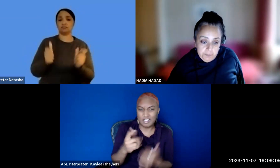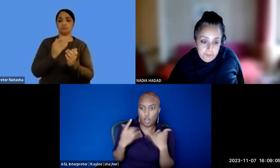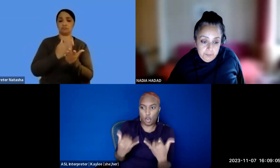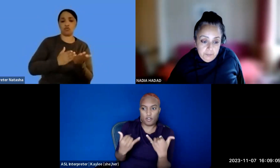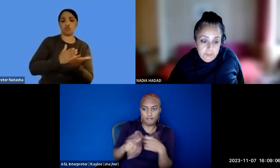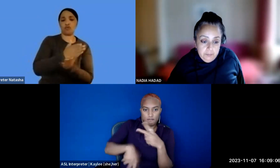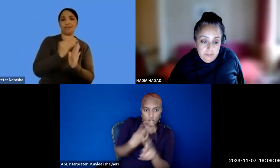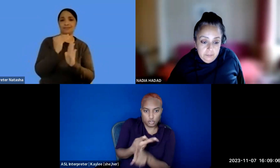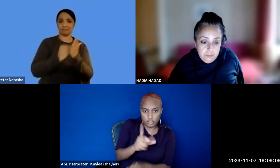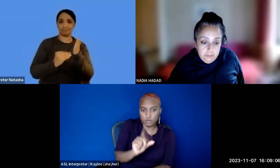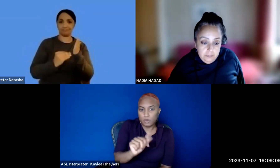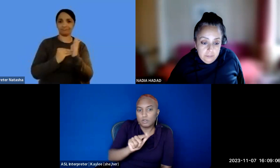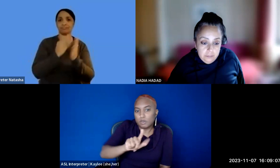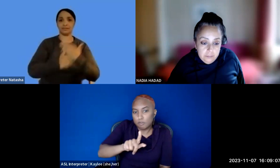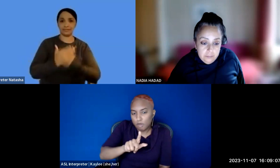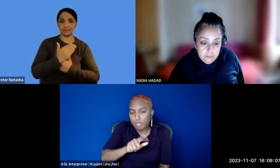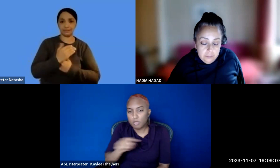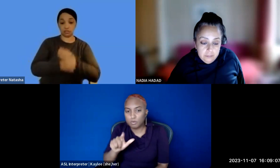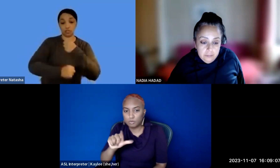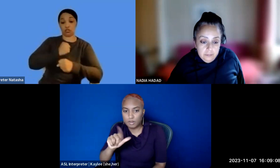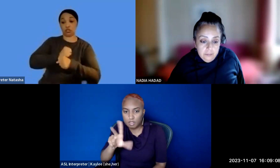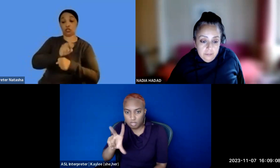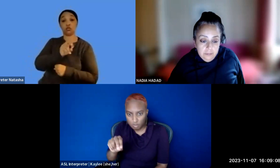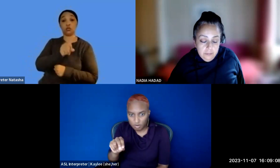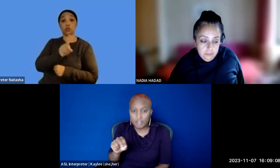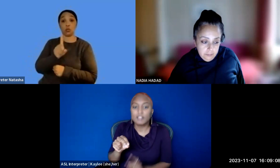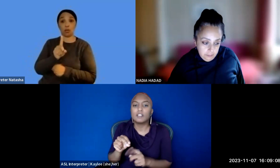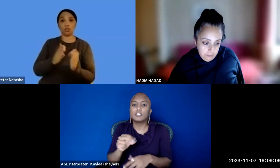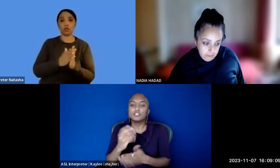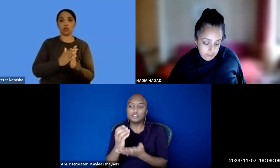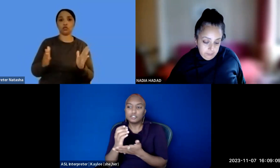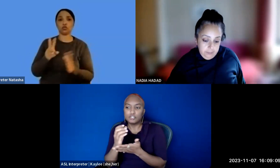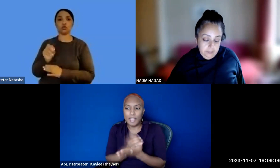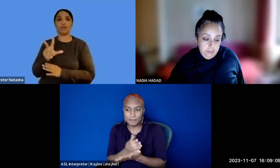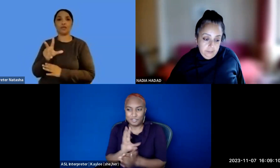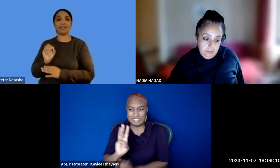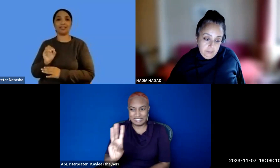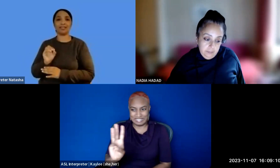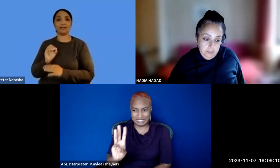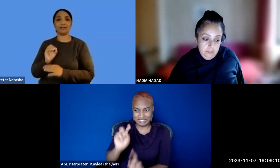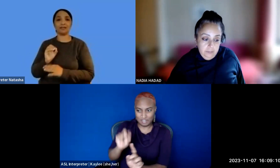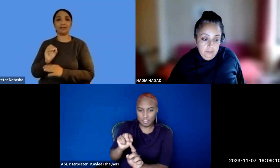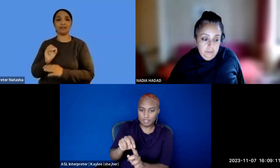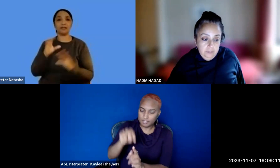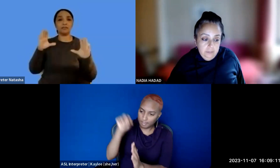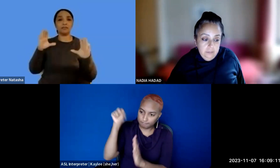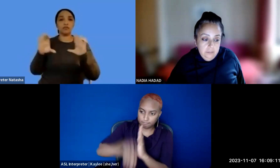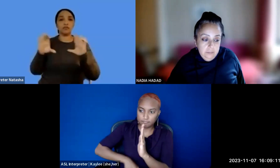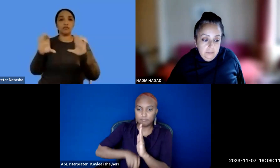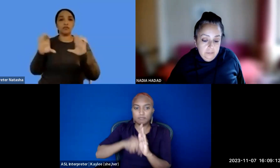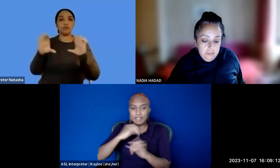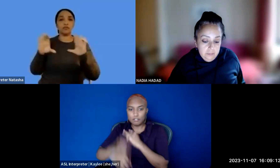has chapter 6 focused on international actions. They use the biggest donor of aid in the world